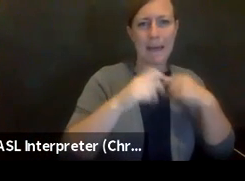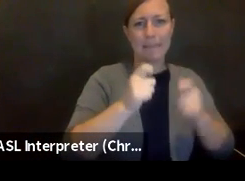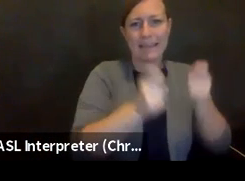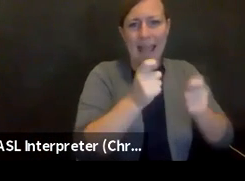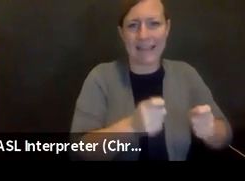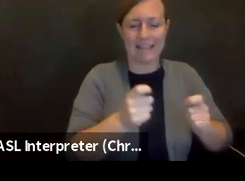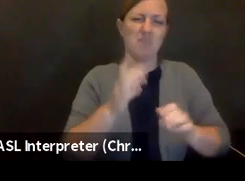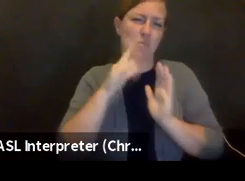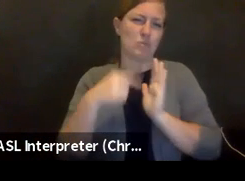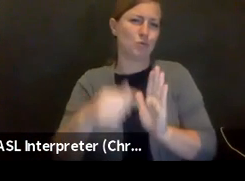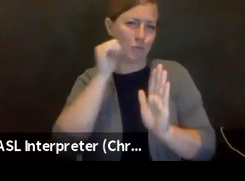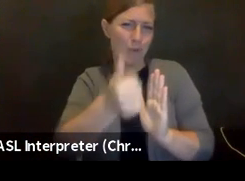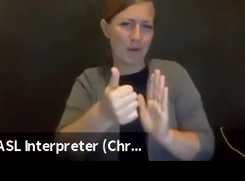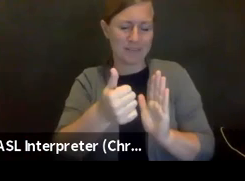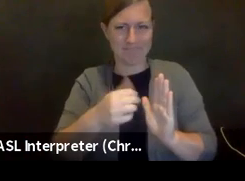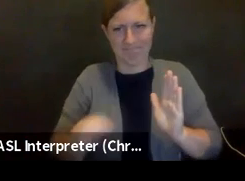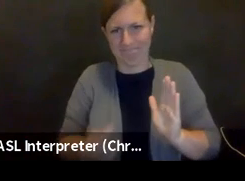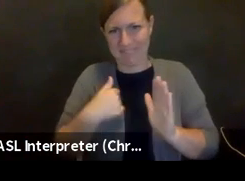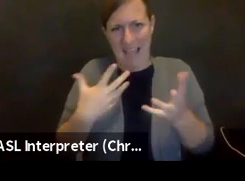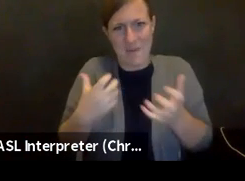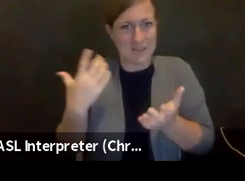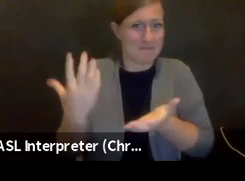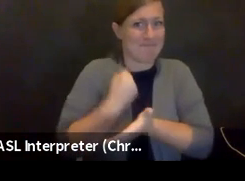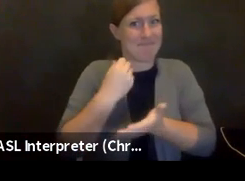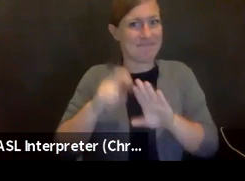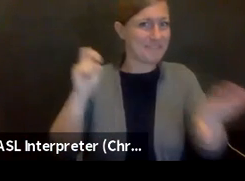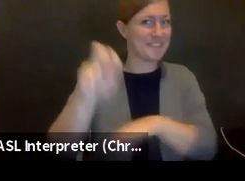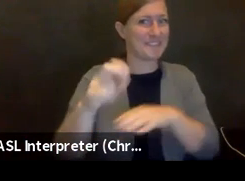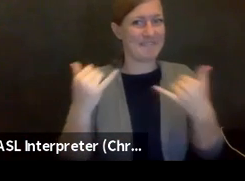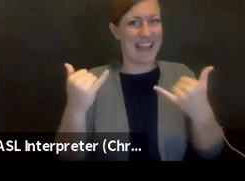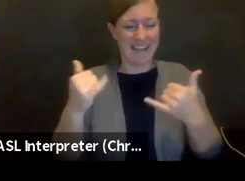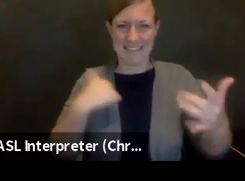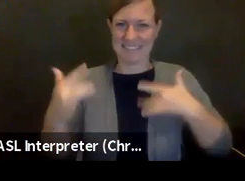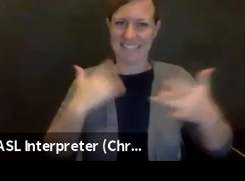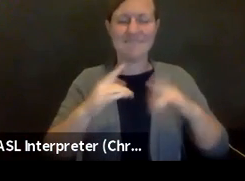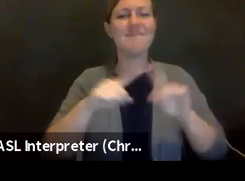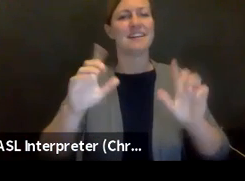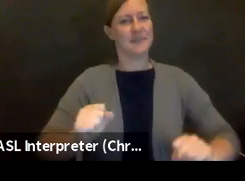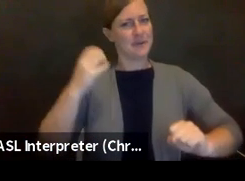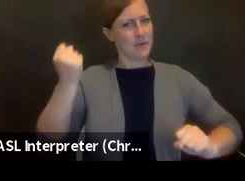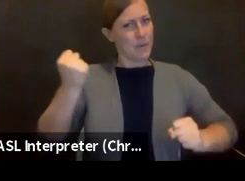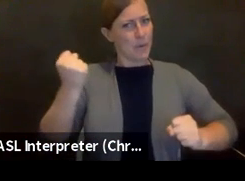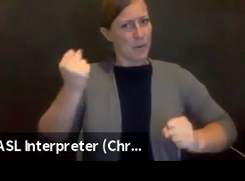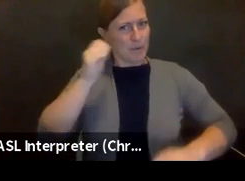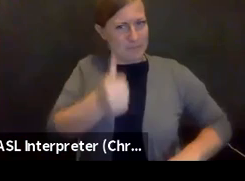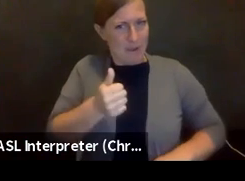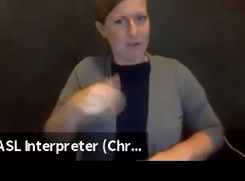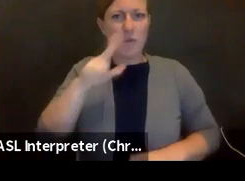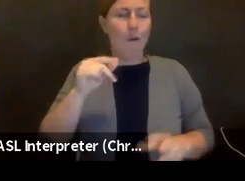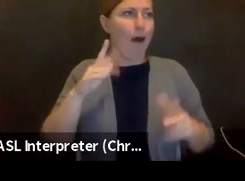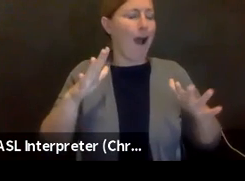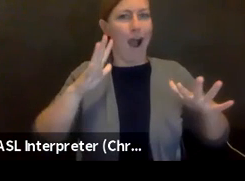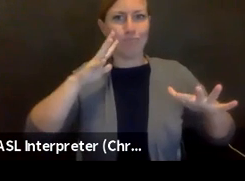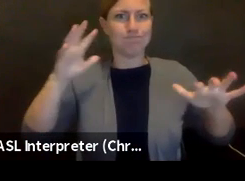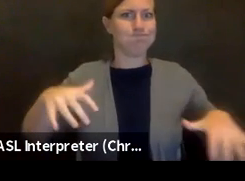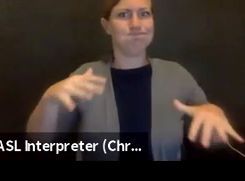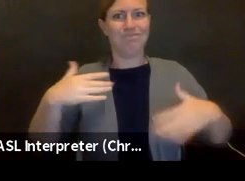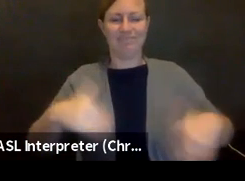Katherine Livick - ESD 112: And I'm super sad I can't get into it now because I'm excited and I really love showing people those tools because it blows their minds and that's what I like to do.